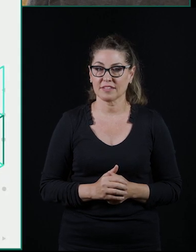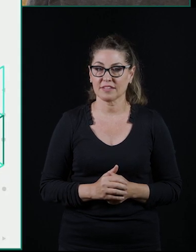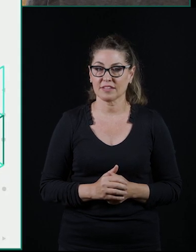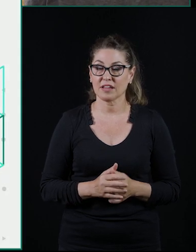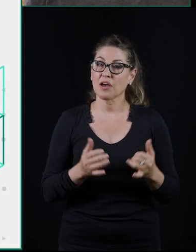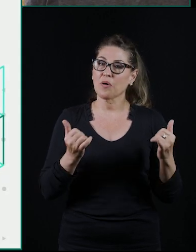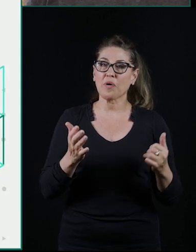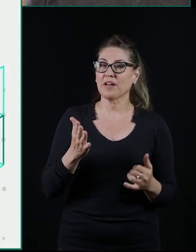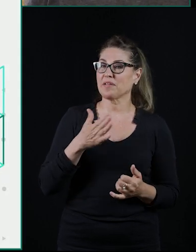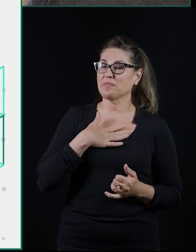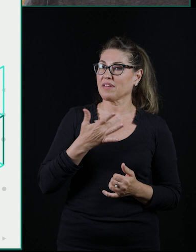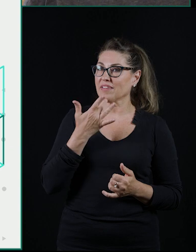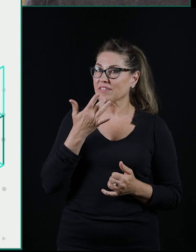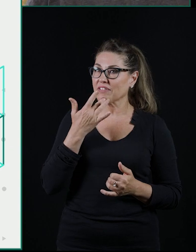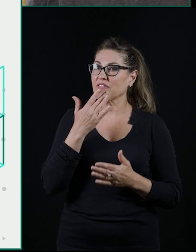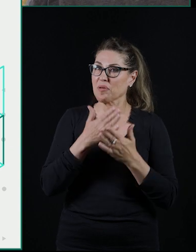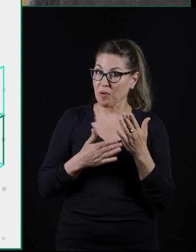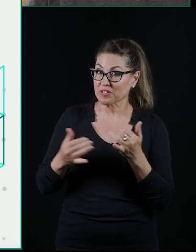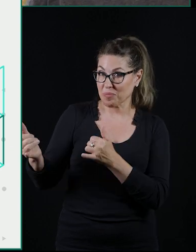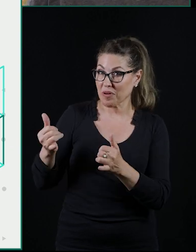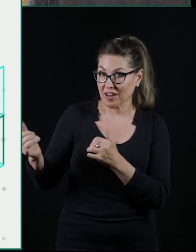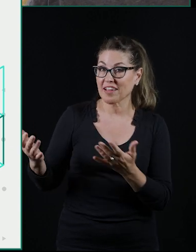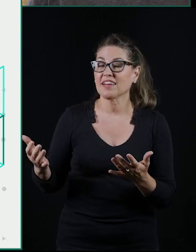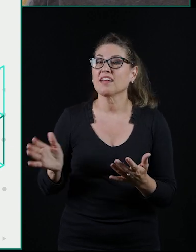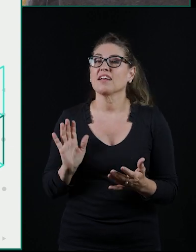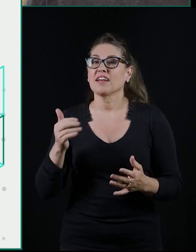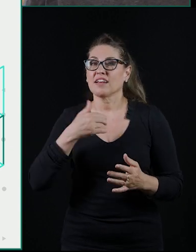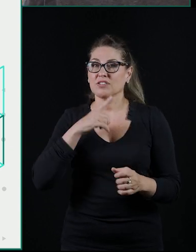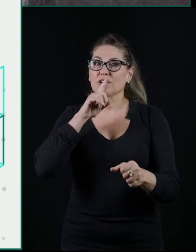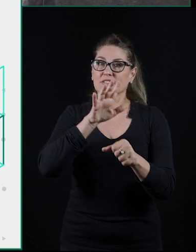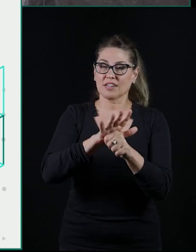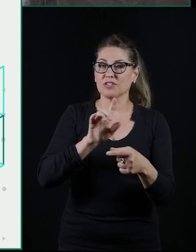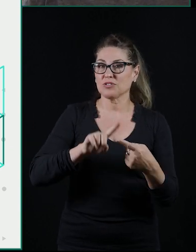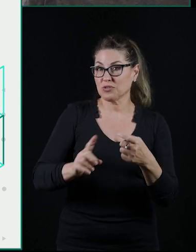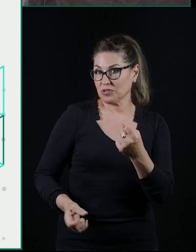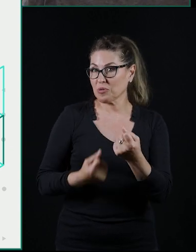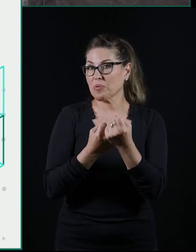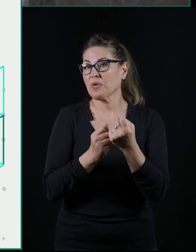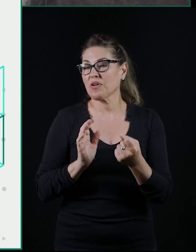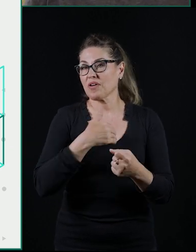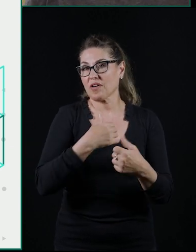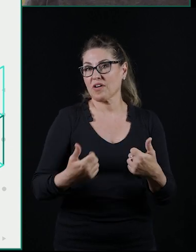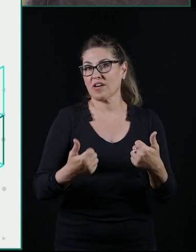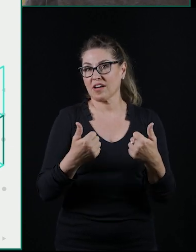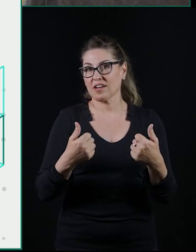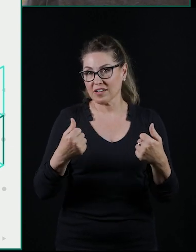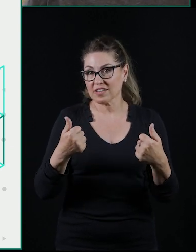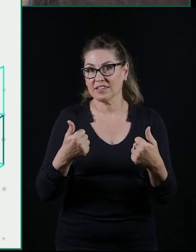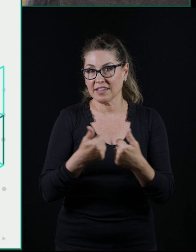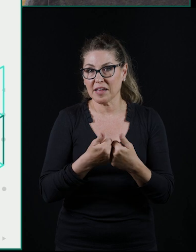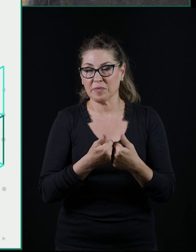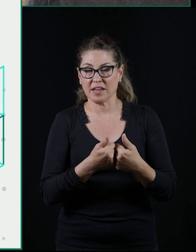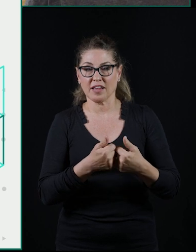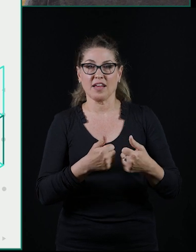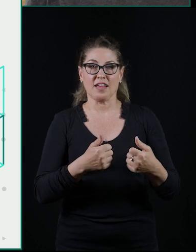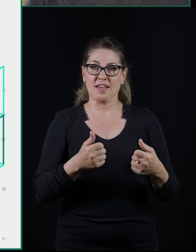Now, one of my favorite parts of Party is our dedication to support our Gaming for Everyone initiative.